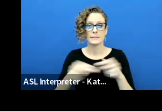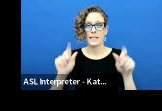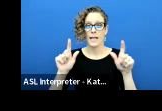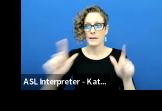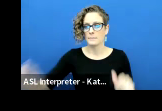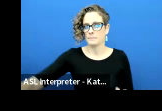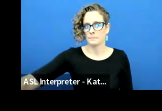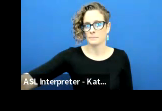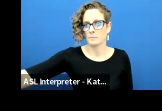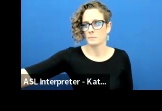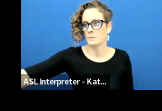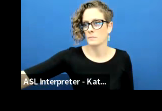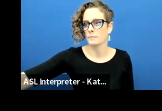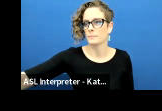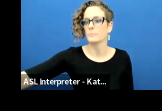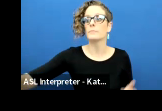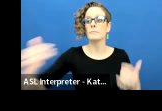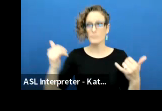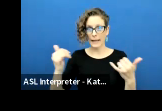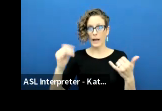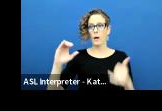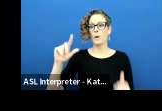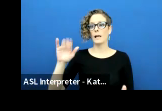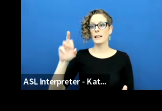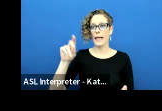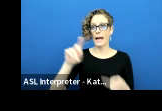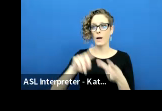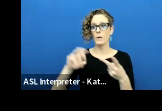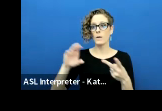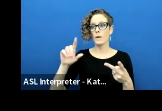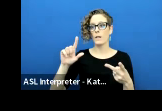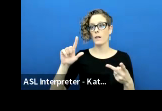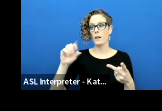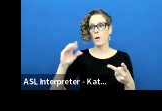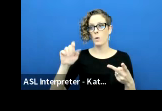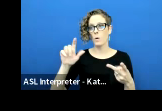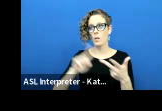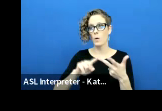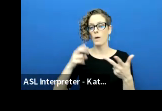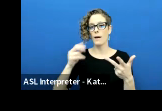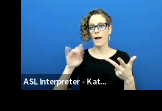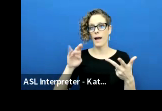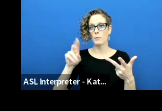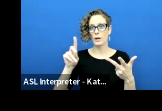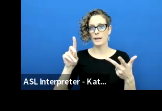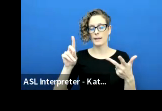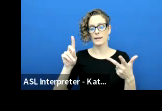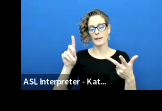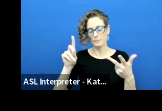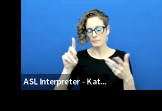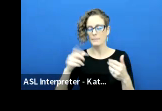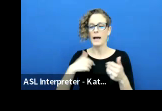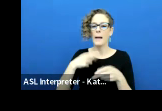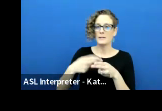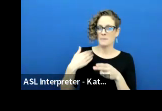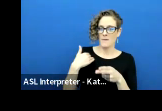okay now we're at Cloud local or hybrid great so as I said before I promise I did not unplug myself